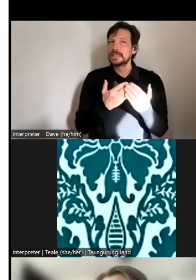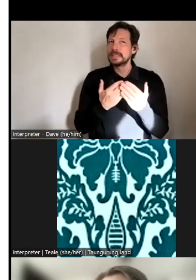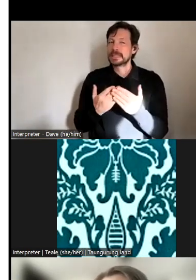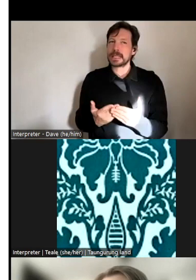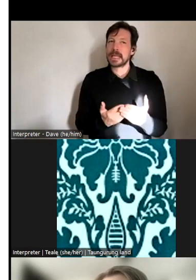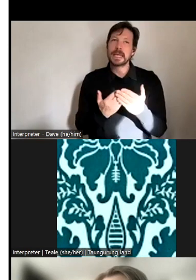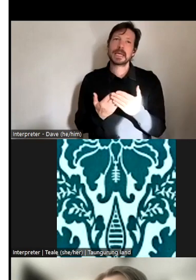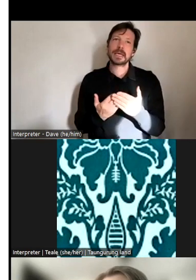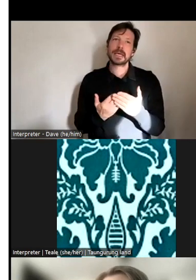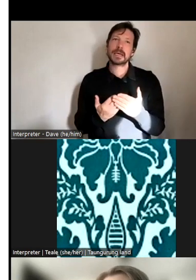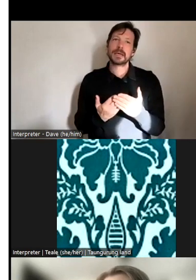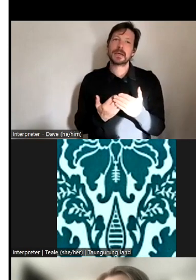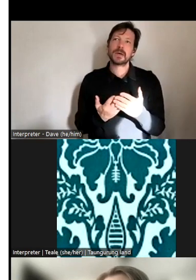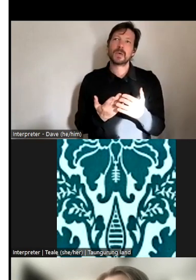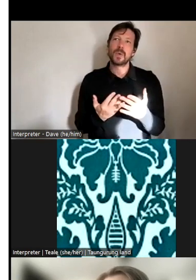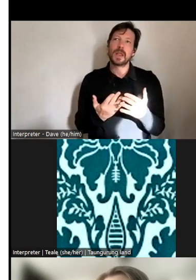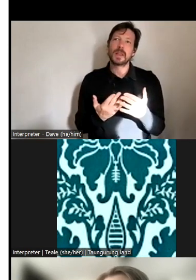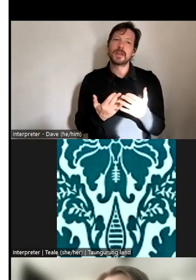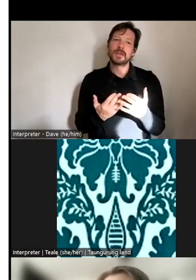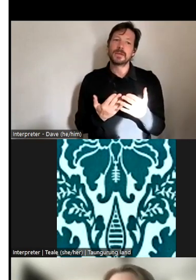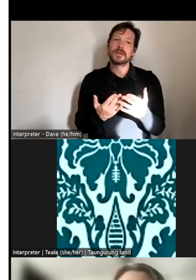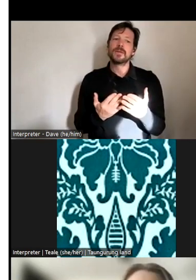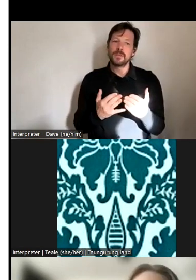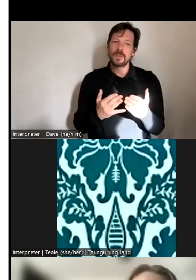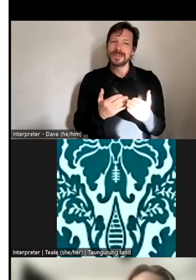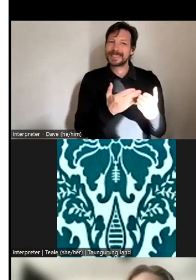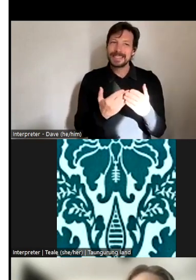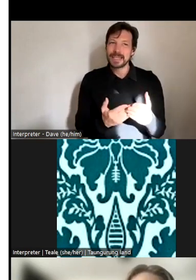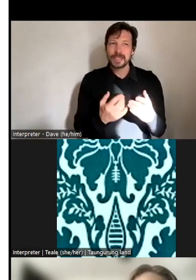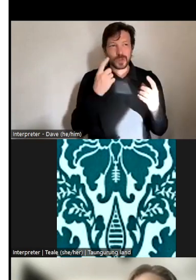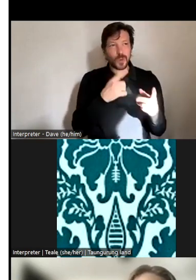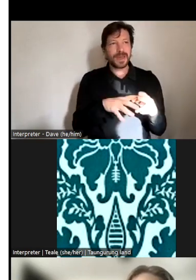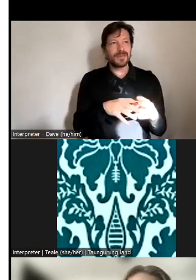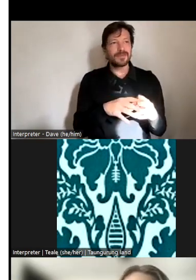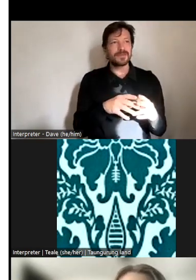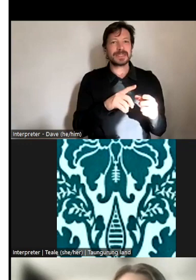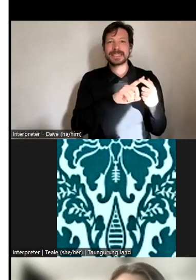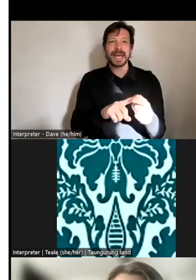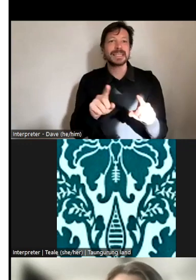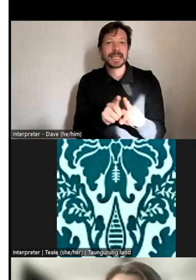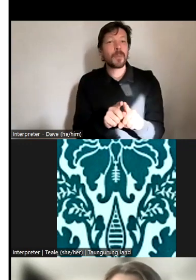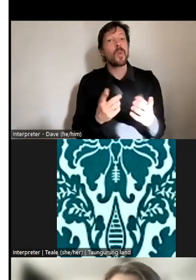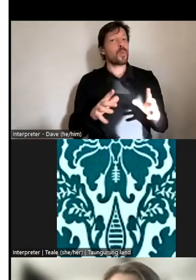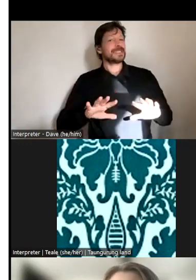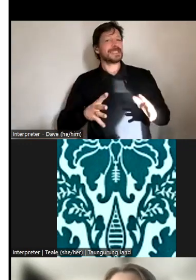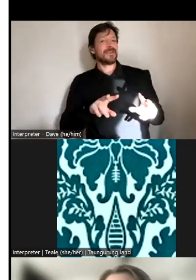am I right to say this study indicated it should stay the same? So we didn't follow people right up all the way through into adolescence.